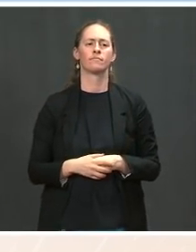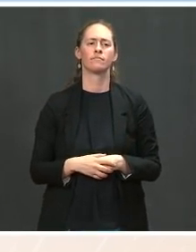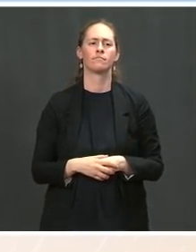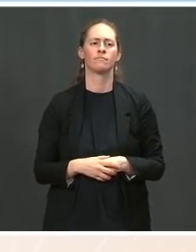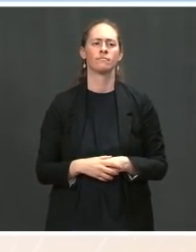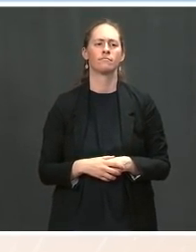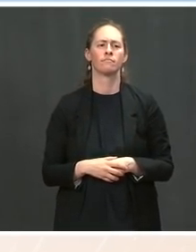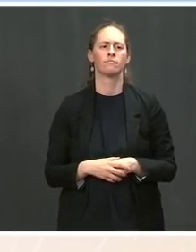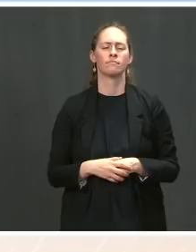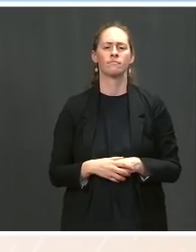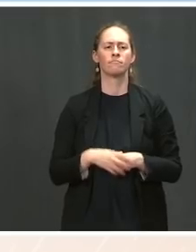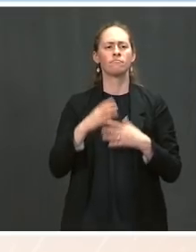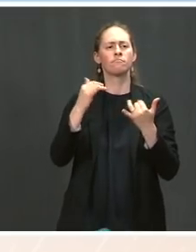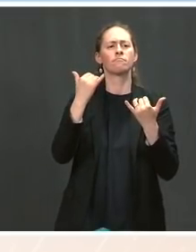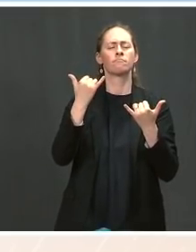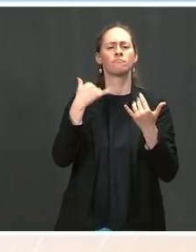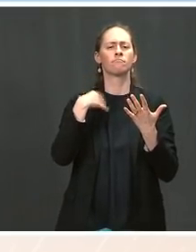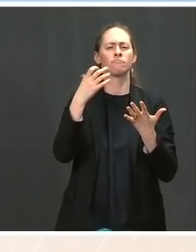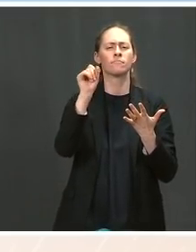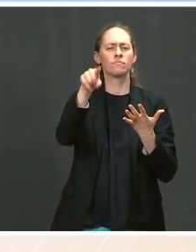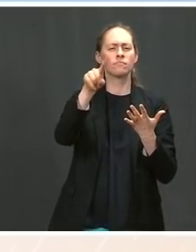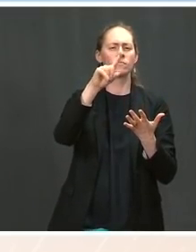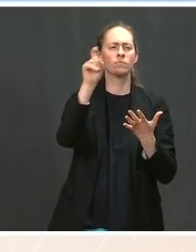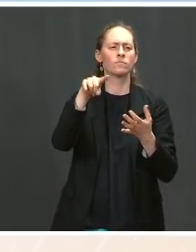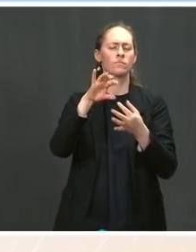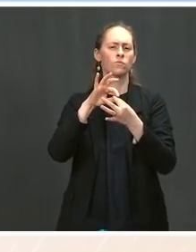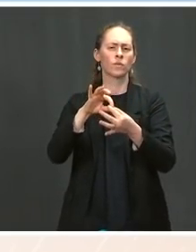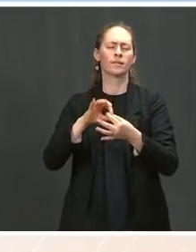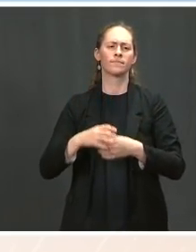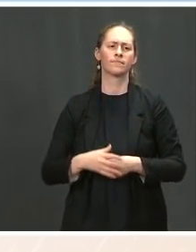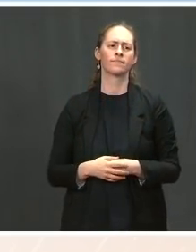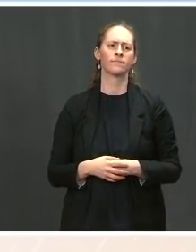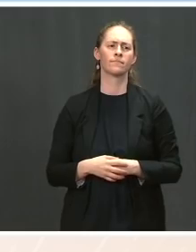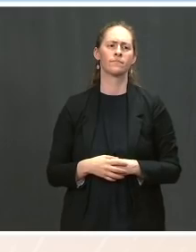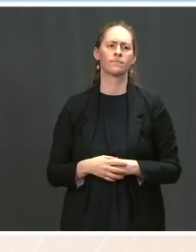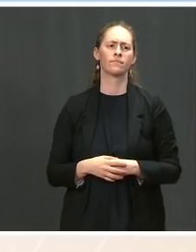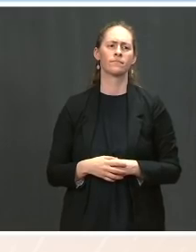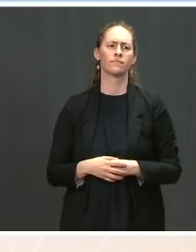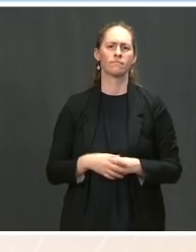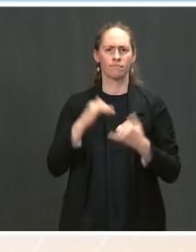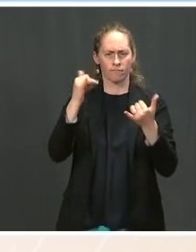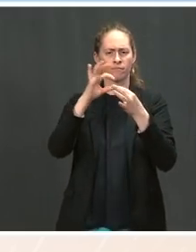this is a follow-up on Sabrina's question about policing reform -- >> Ms. Psaki: Sure. The Press: -- promised to invest -- I think it's $300 million